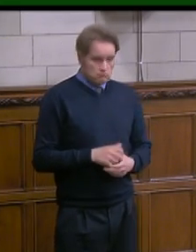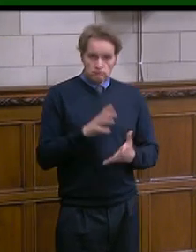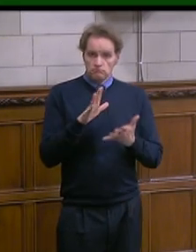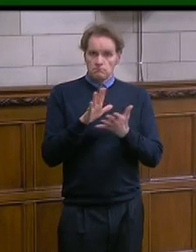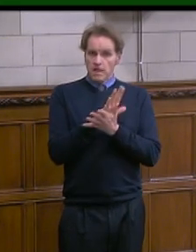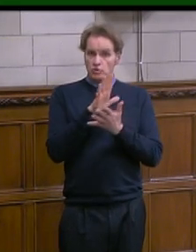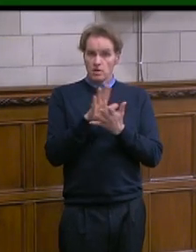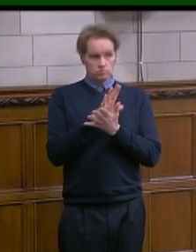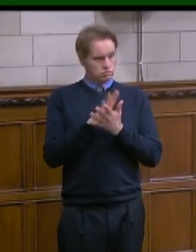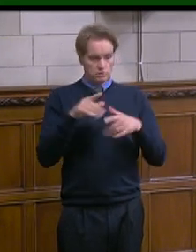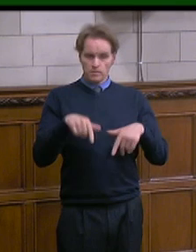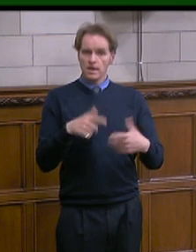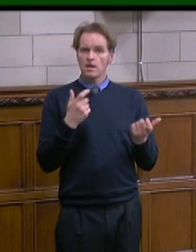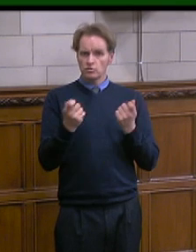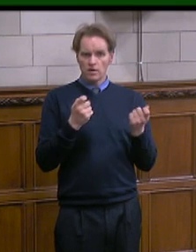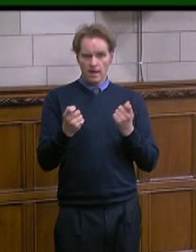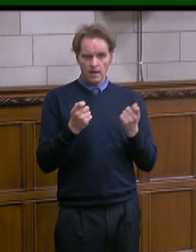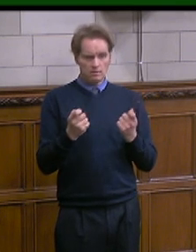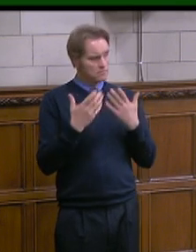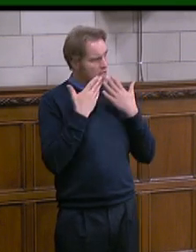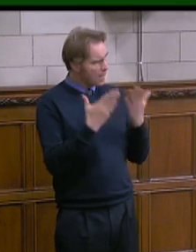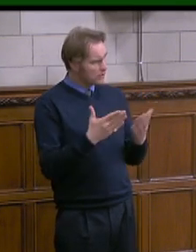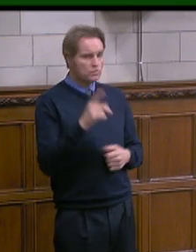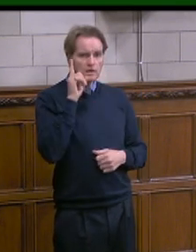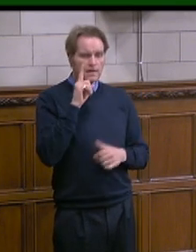Member for Blaydon (Liz Twist) on her work in facilitating this debate.